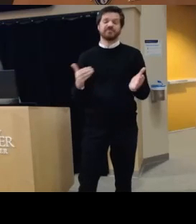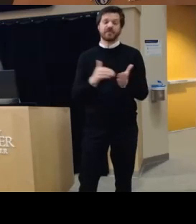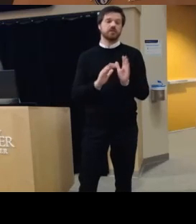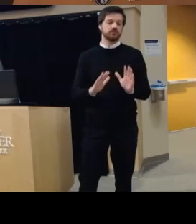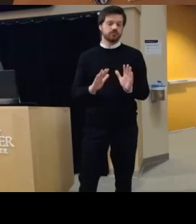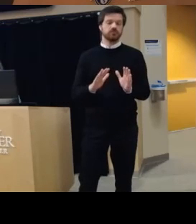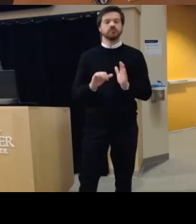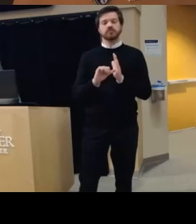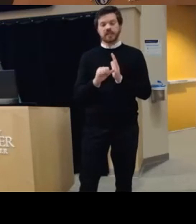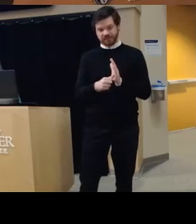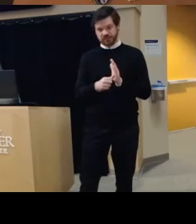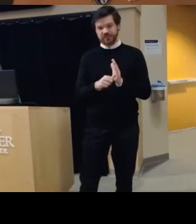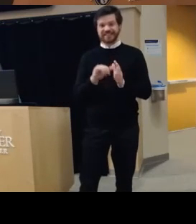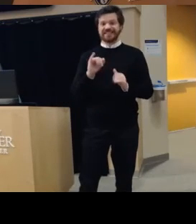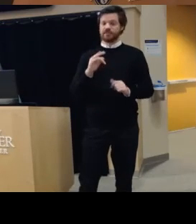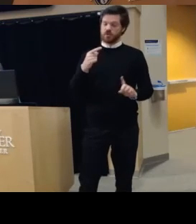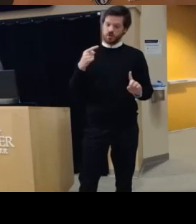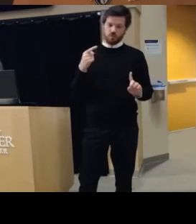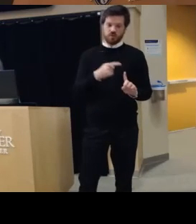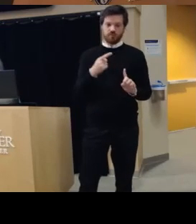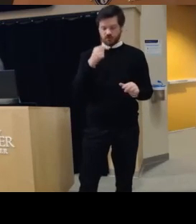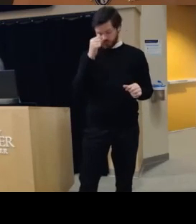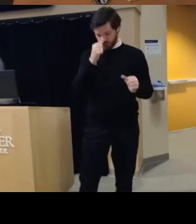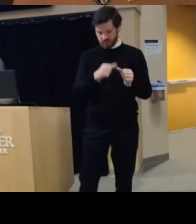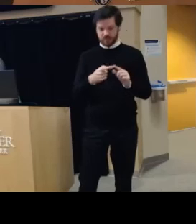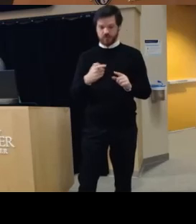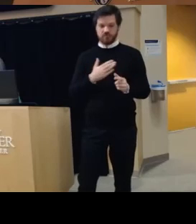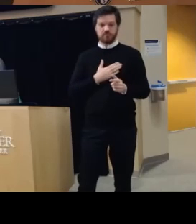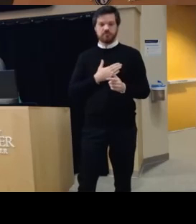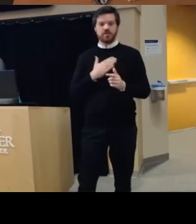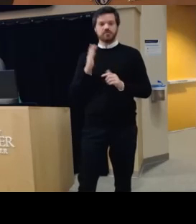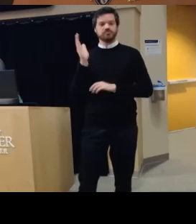emphasize with you if you take one point home um from this part of my presentation it's that